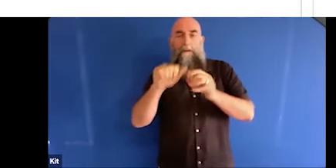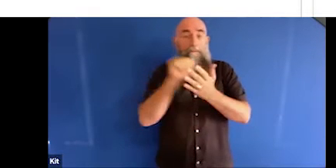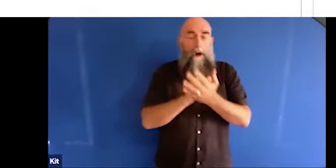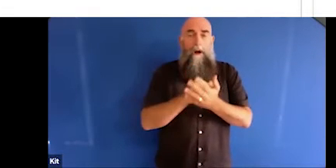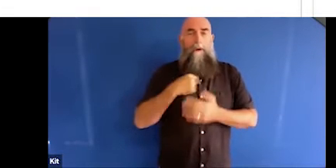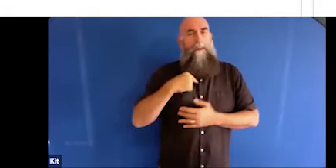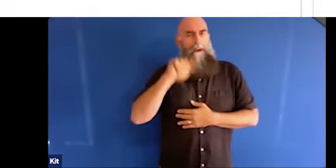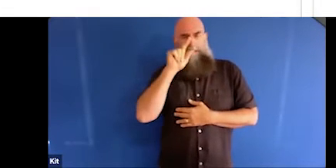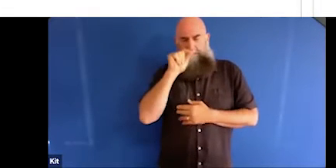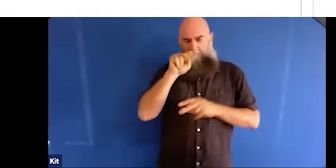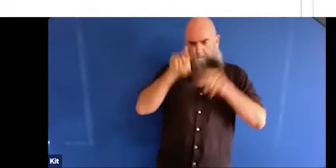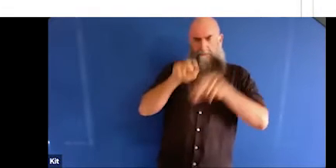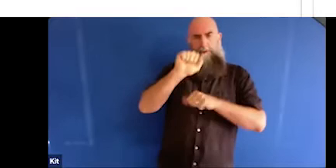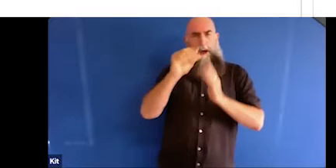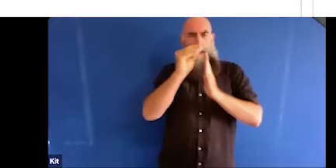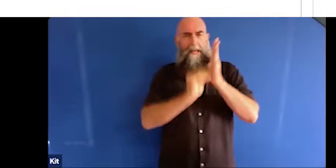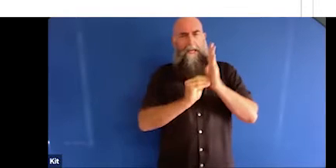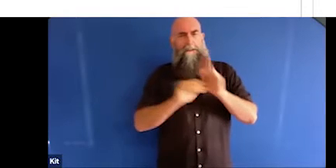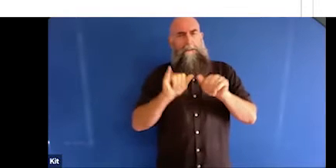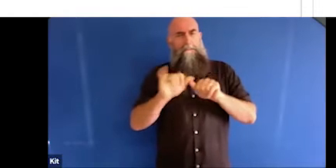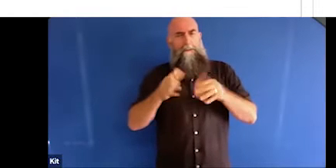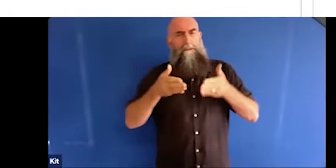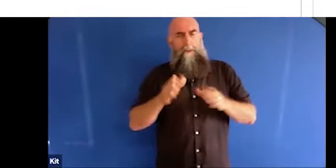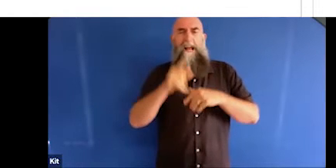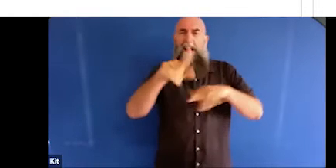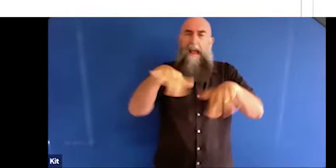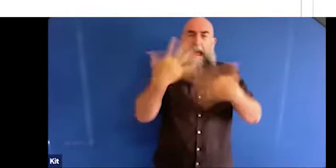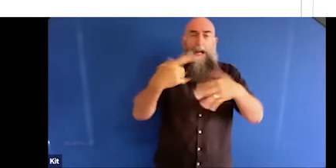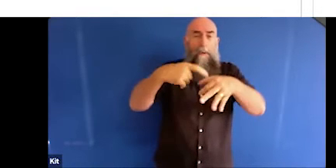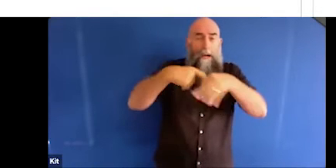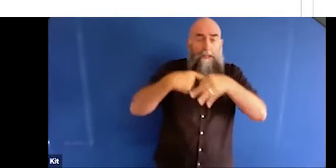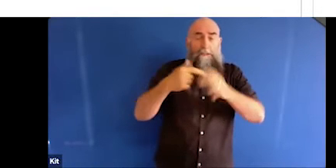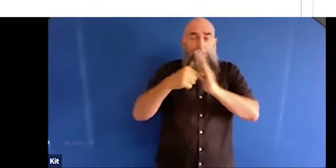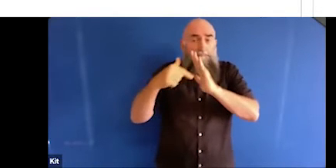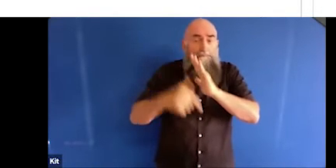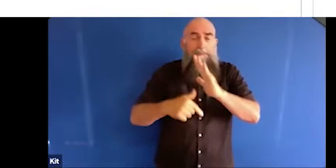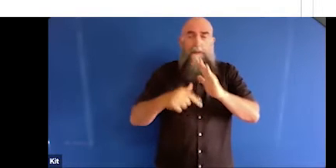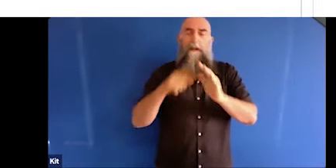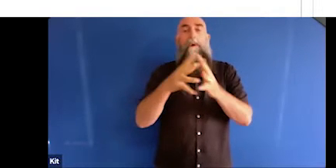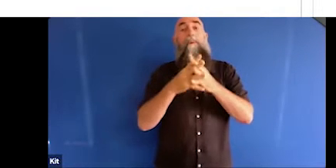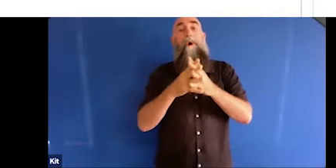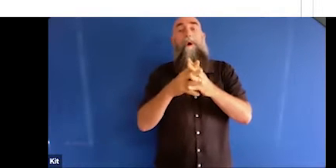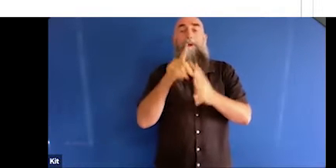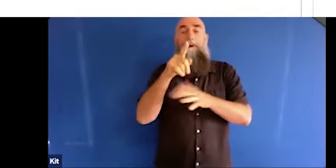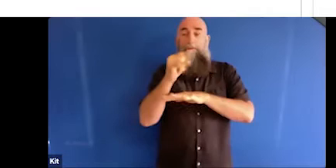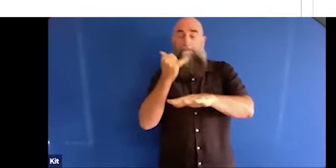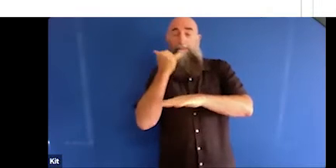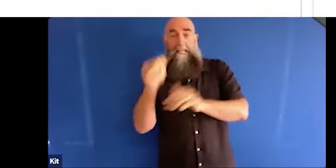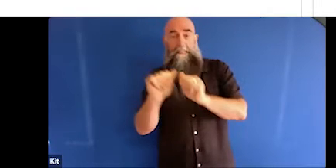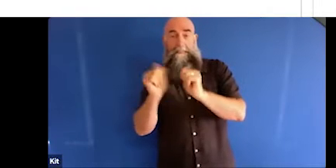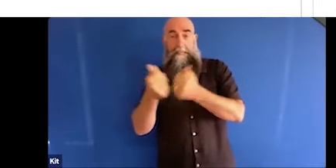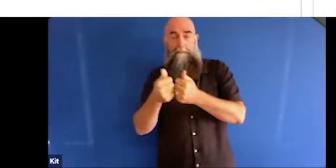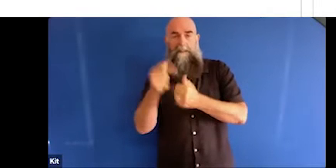best. If you have queries, call the Arts Team and we can put you in the right direction.